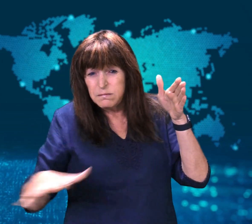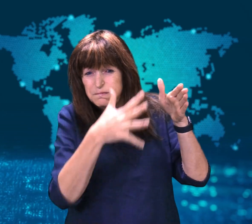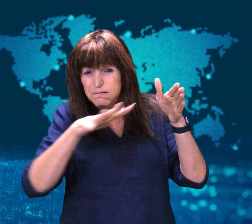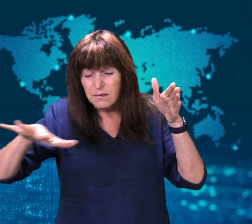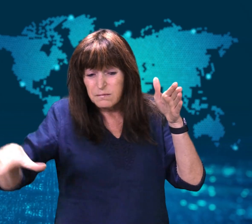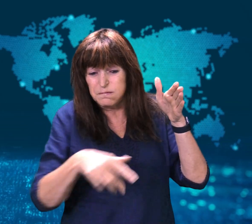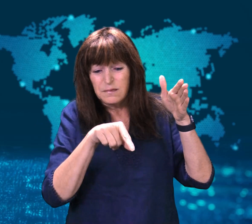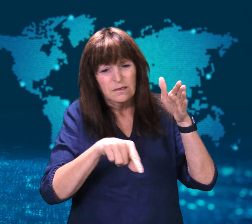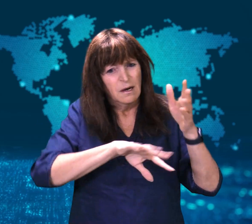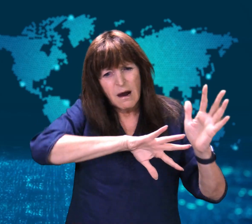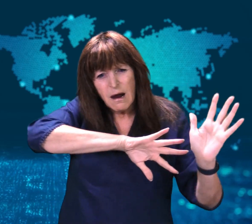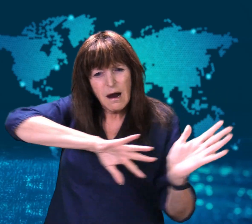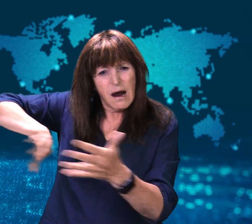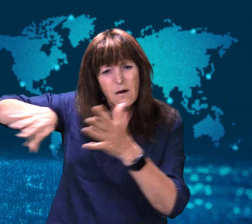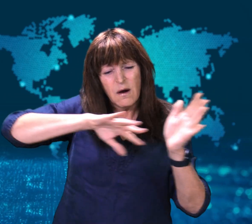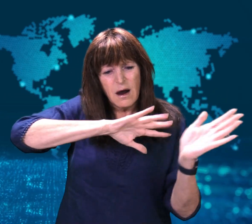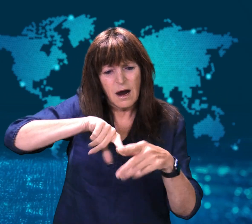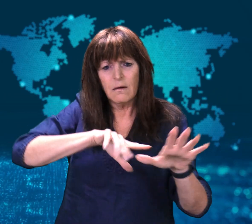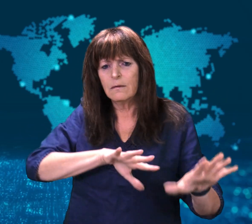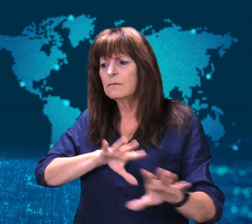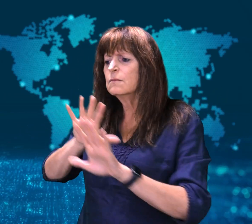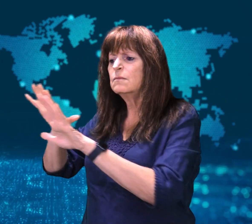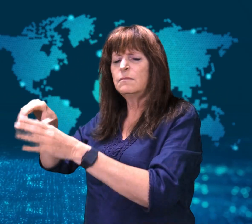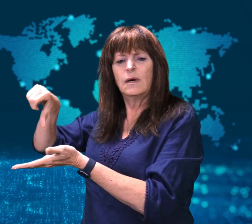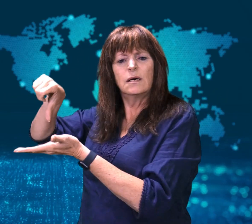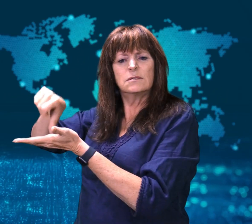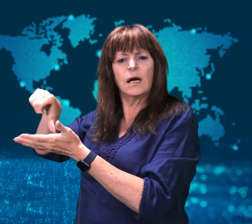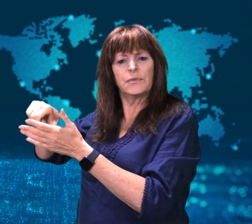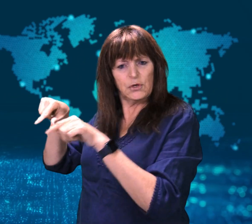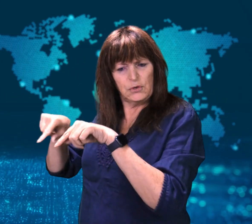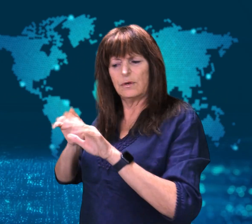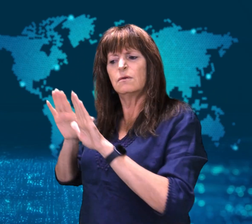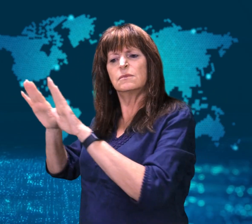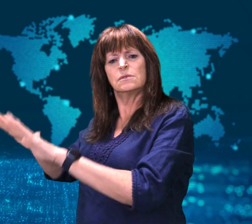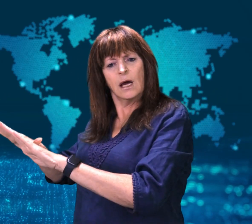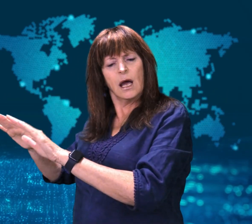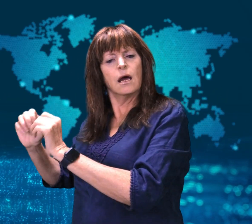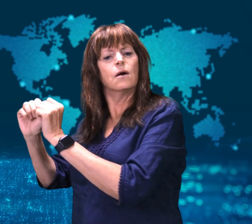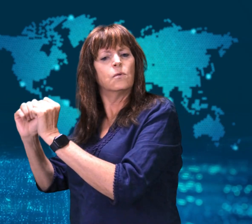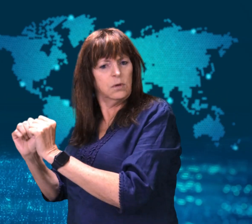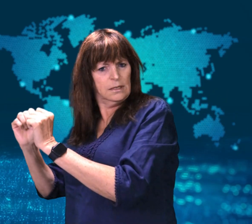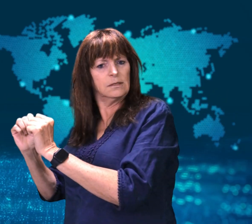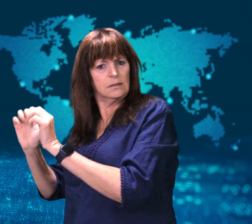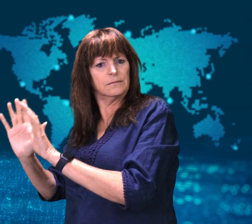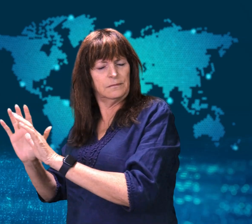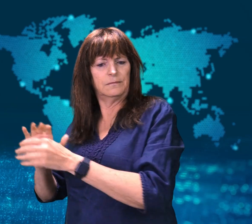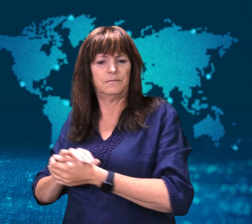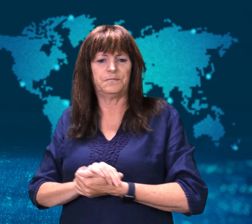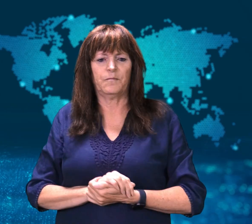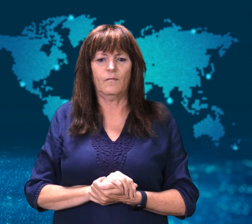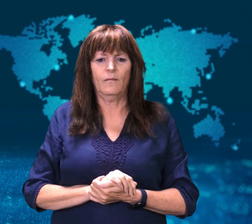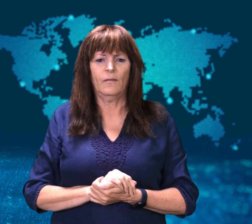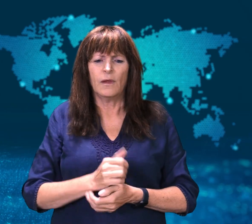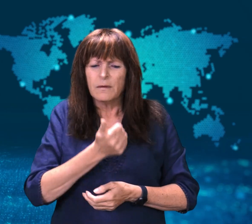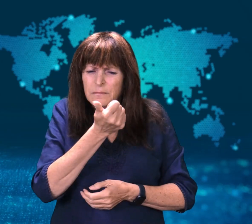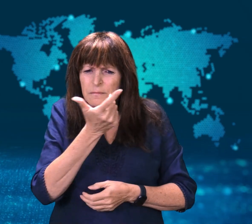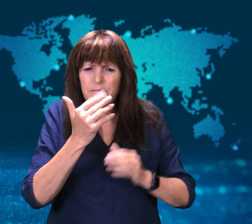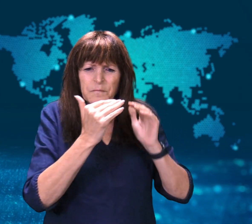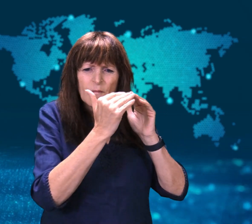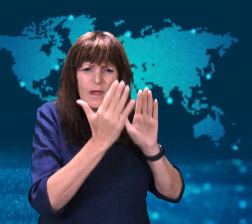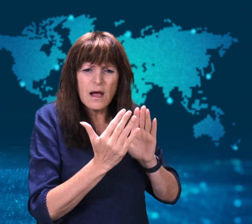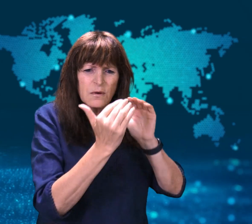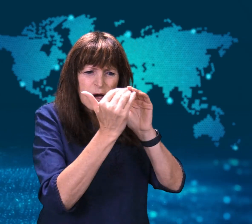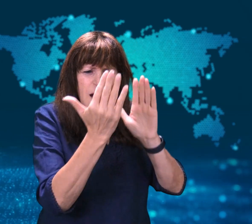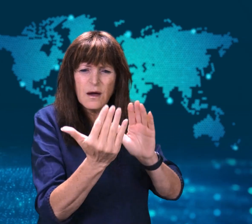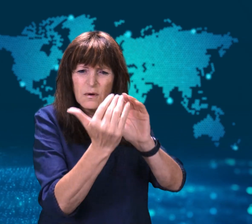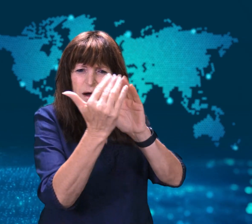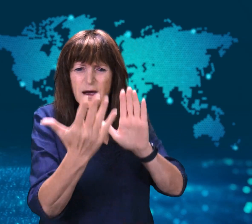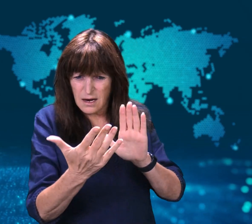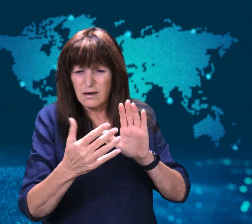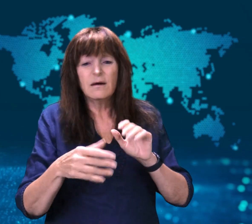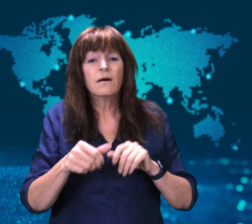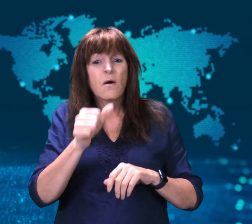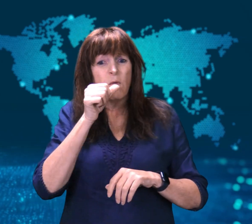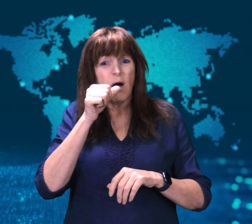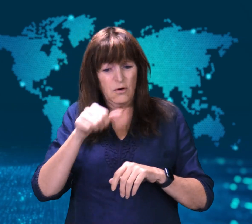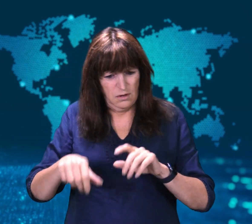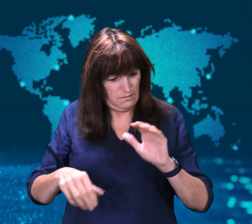evacuated from their low-lying homes and taken to evacuation centers.